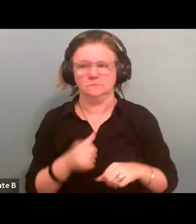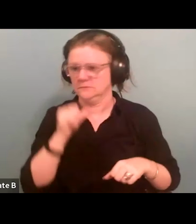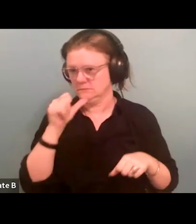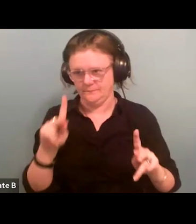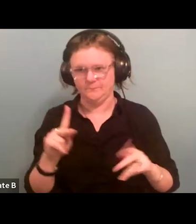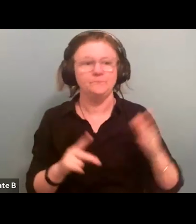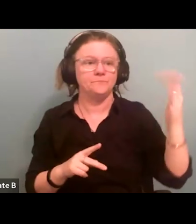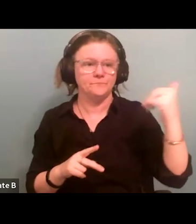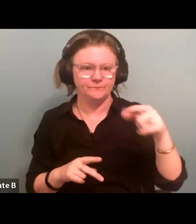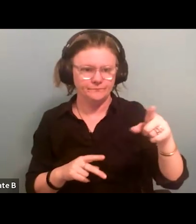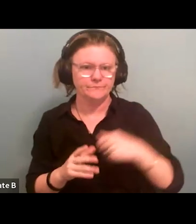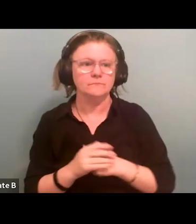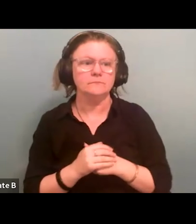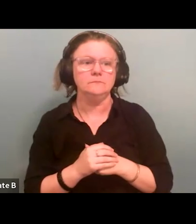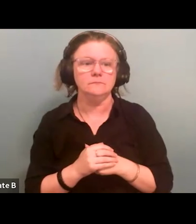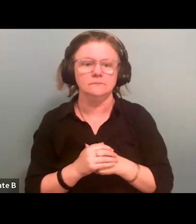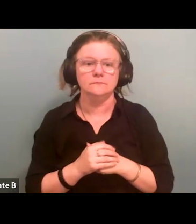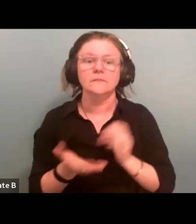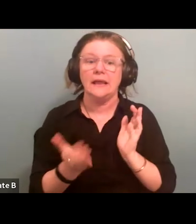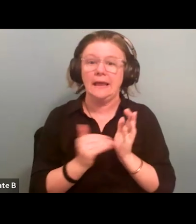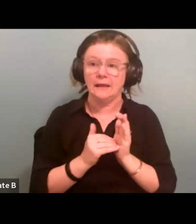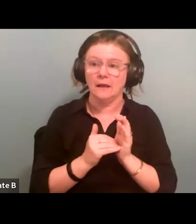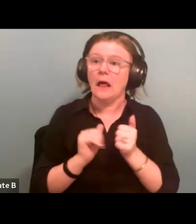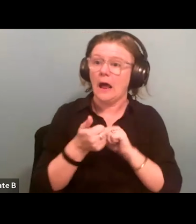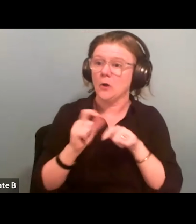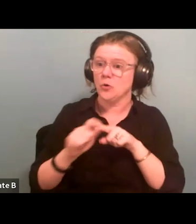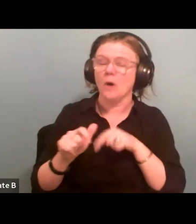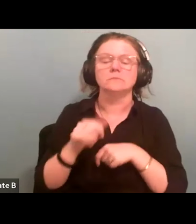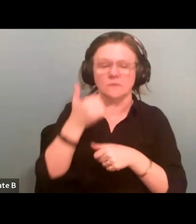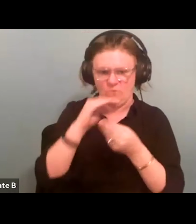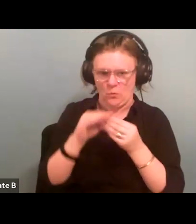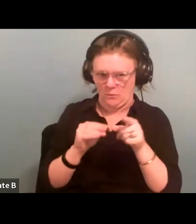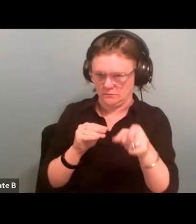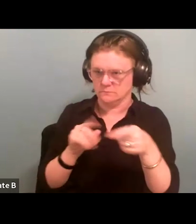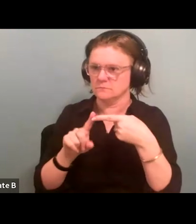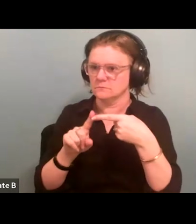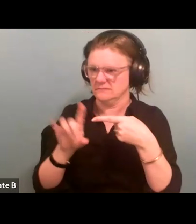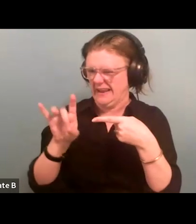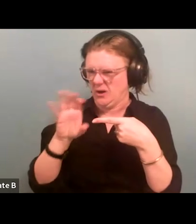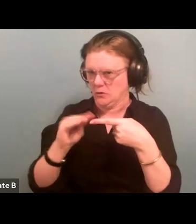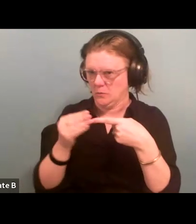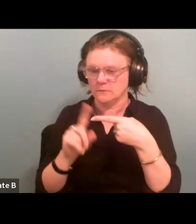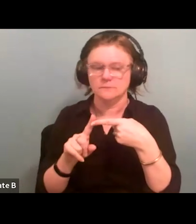Again, like I said, you can call that 1-800-490-8505 number any time of the day.